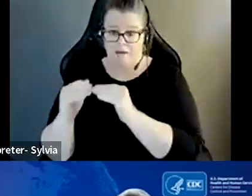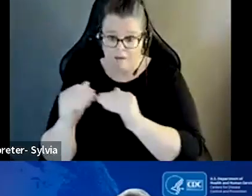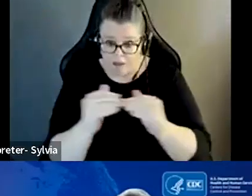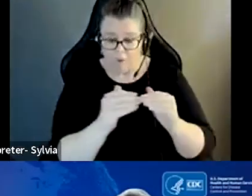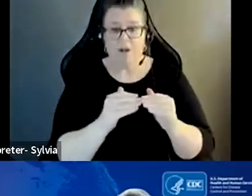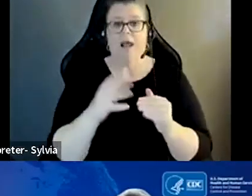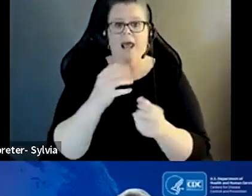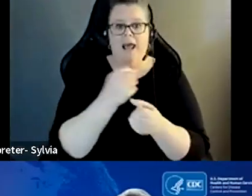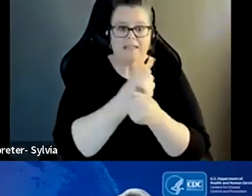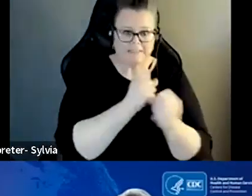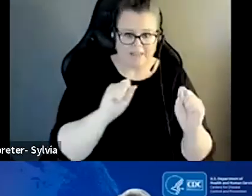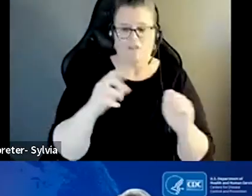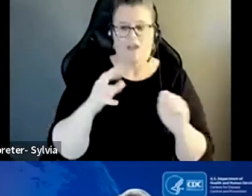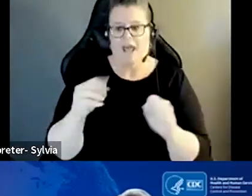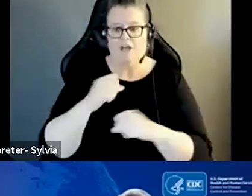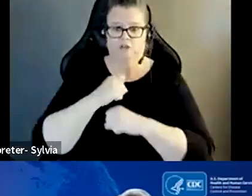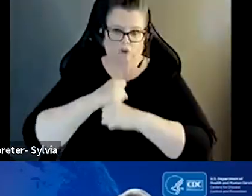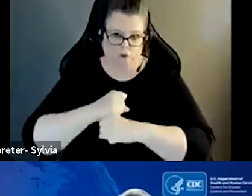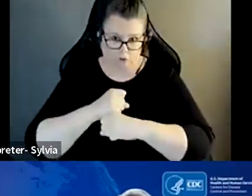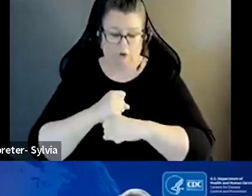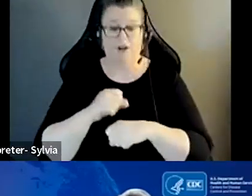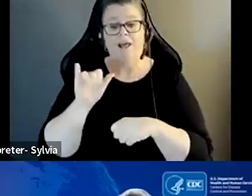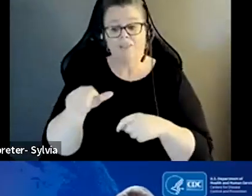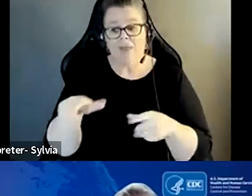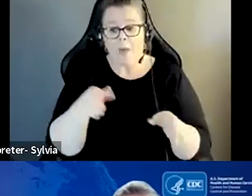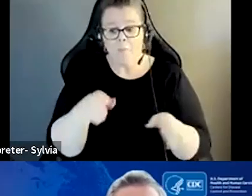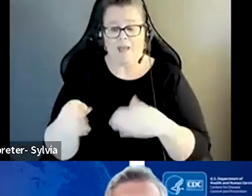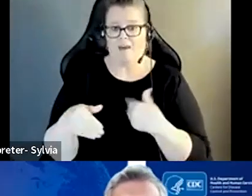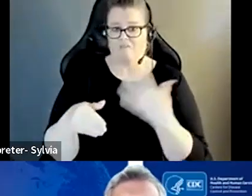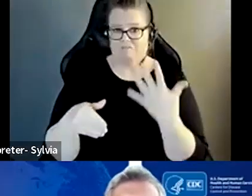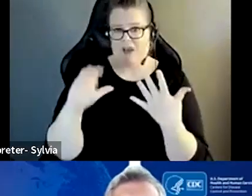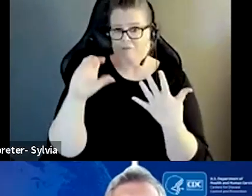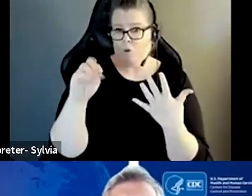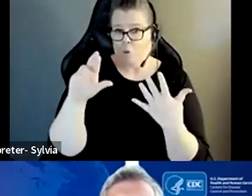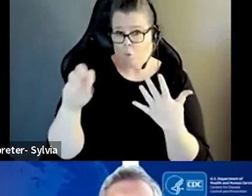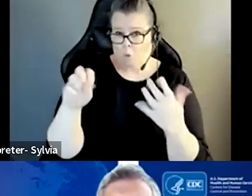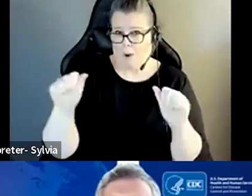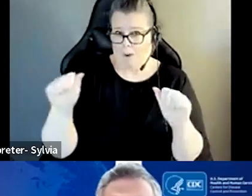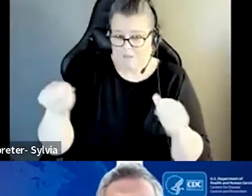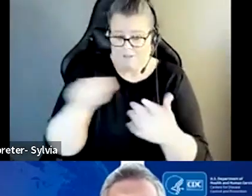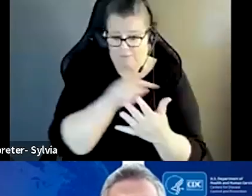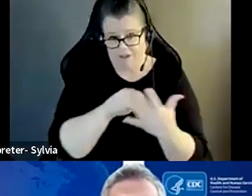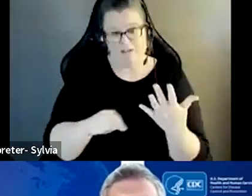The plan continues to leverage five core capabilities of the agency, reflecting our commitment to equity